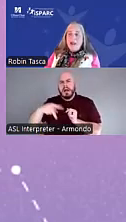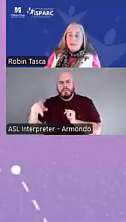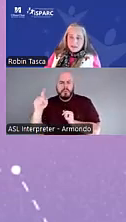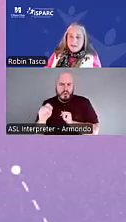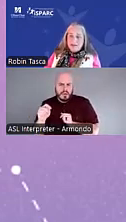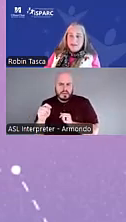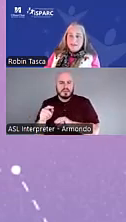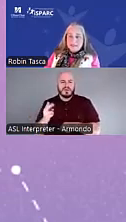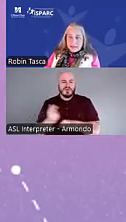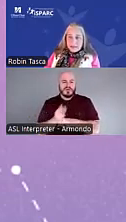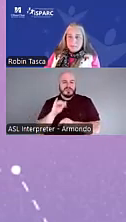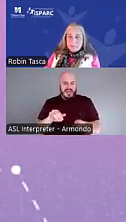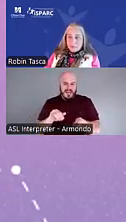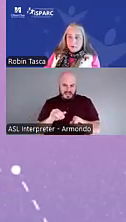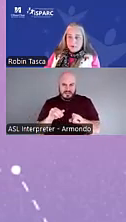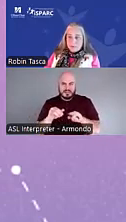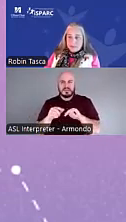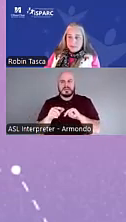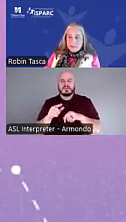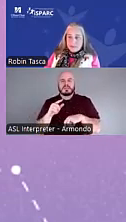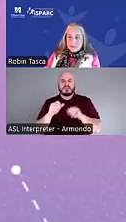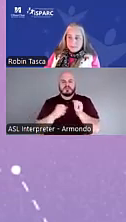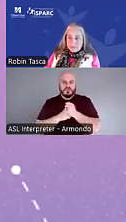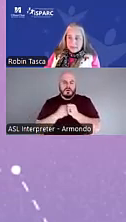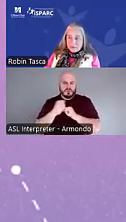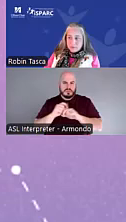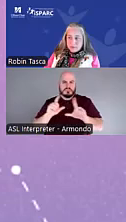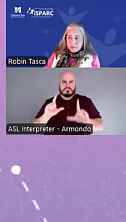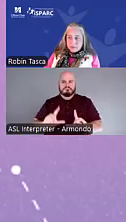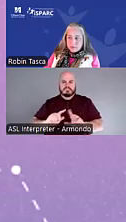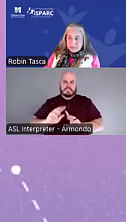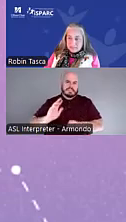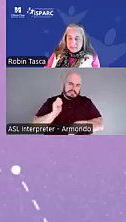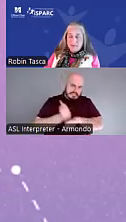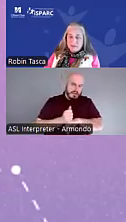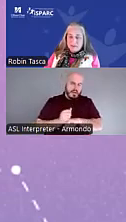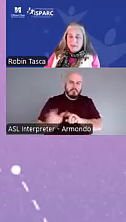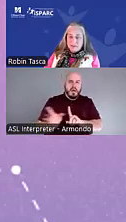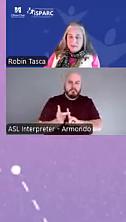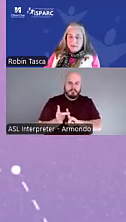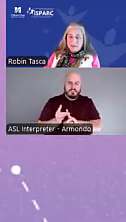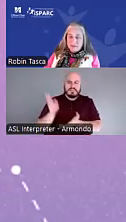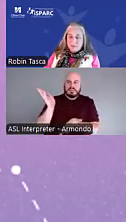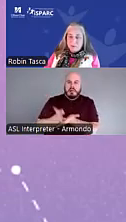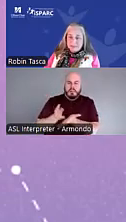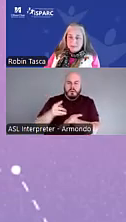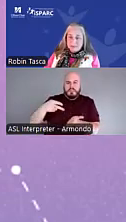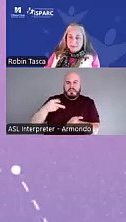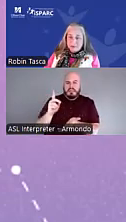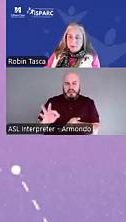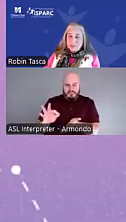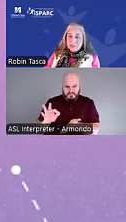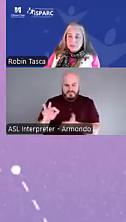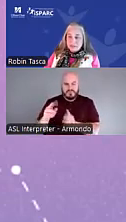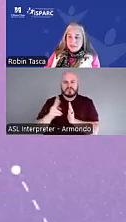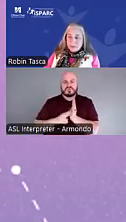and then set it up for being a downloadable PDF. And everything will be accessible for those